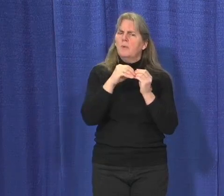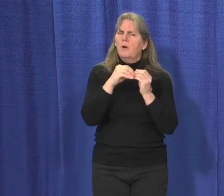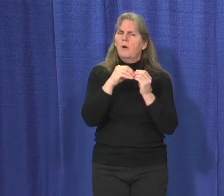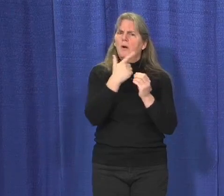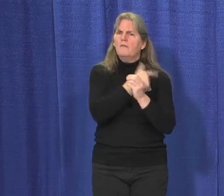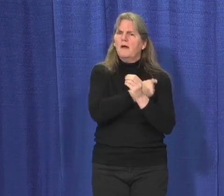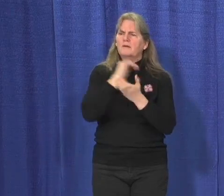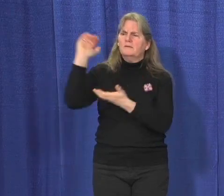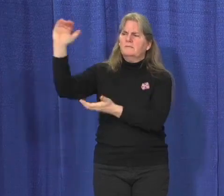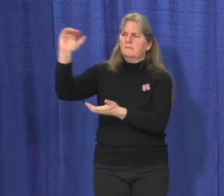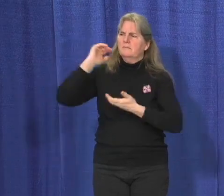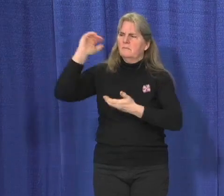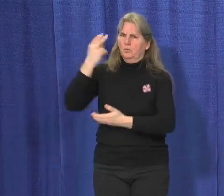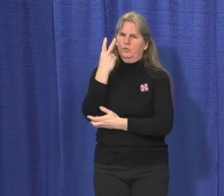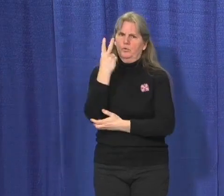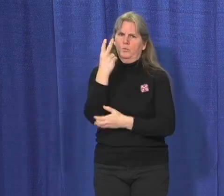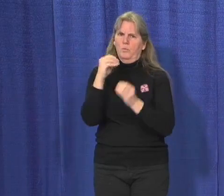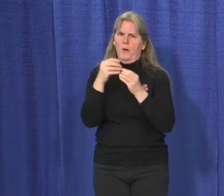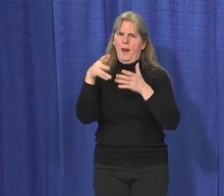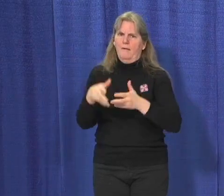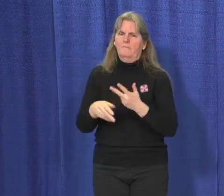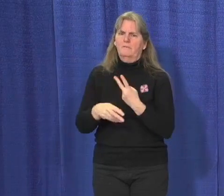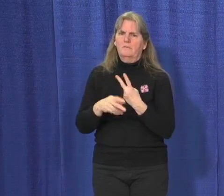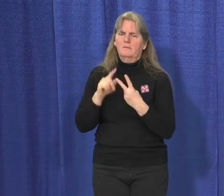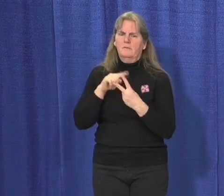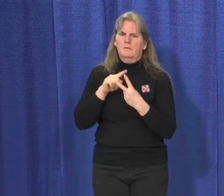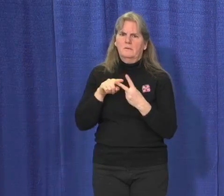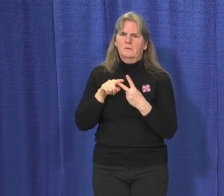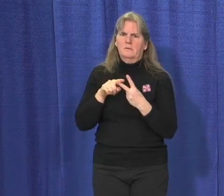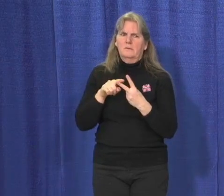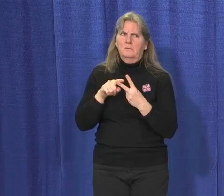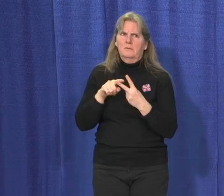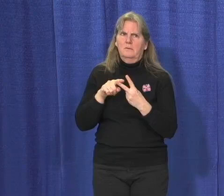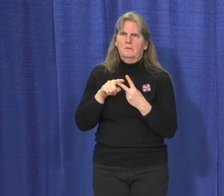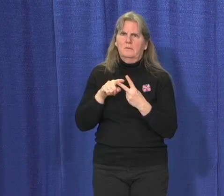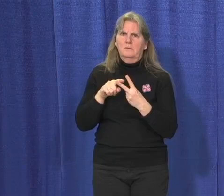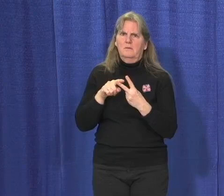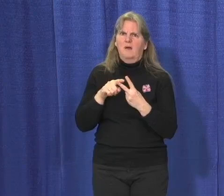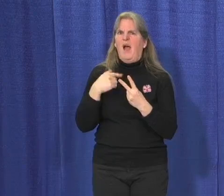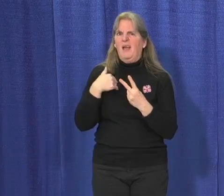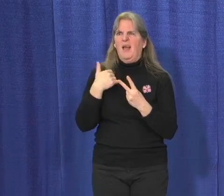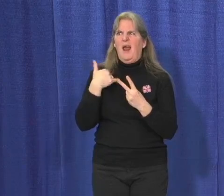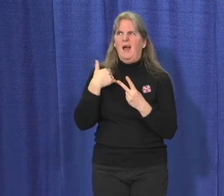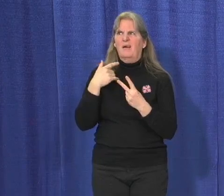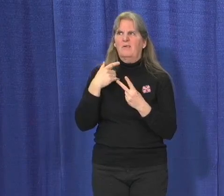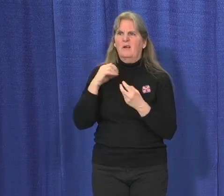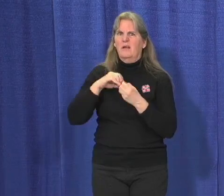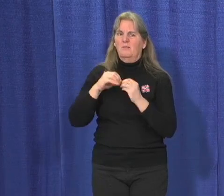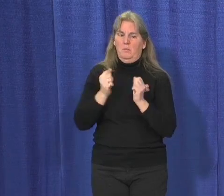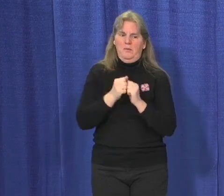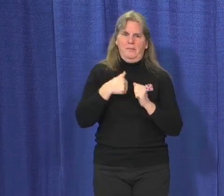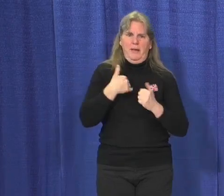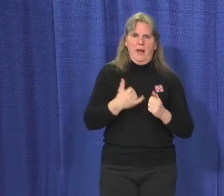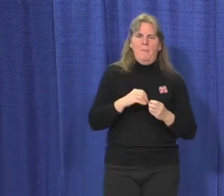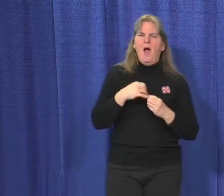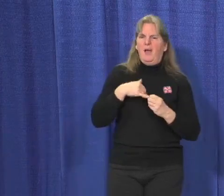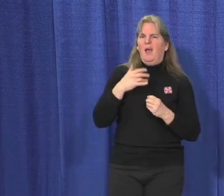more shipments. We have -- I can probably get you those numbers because I